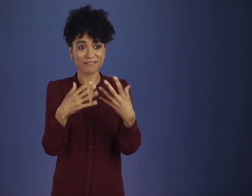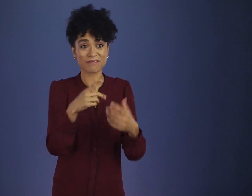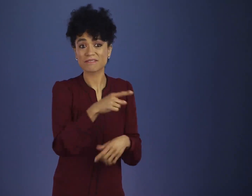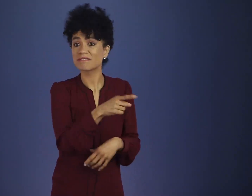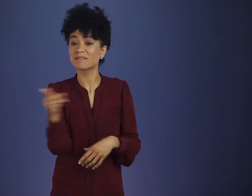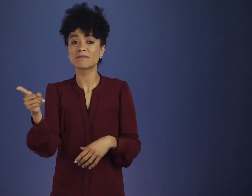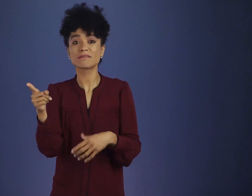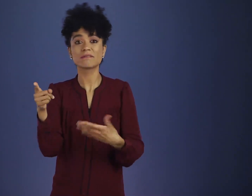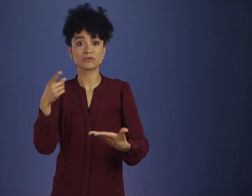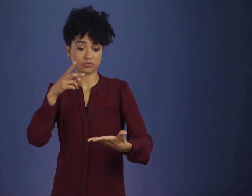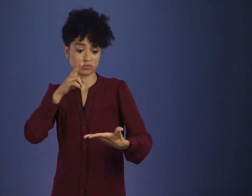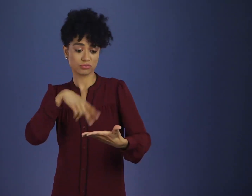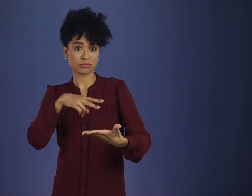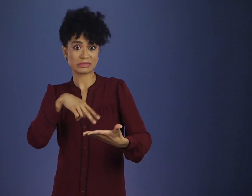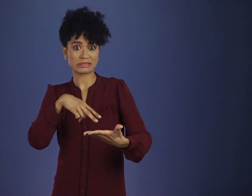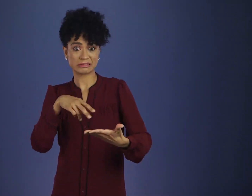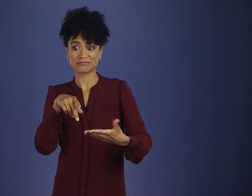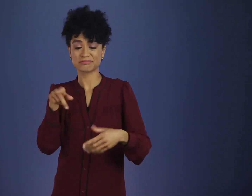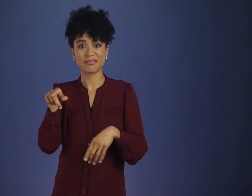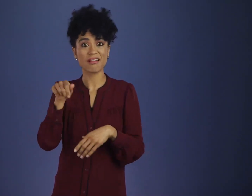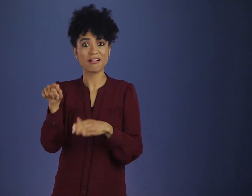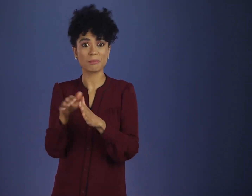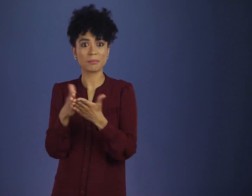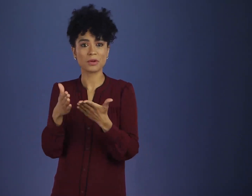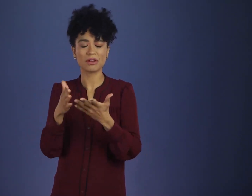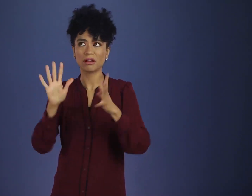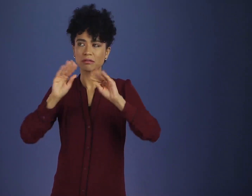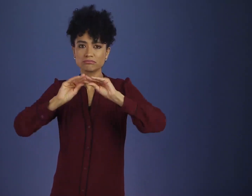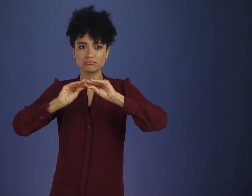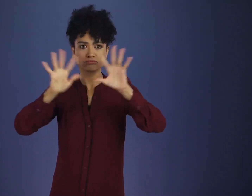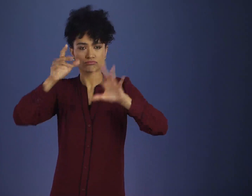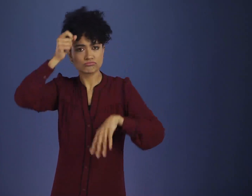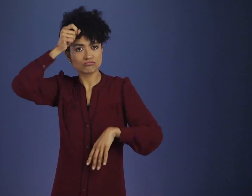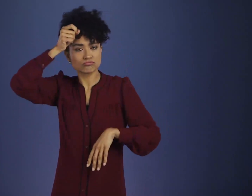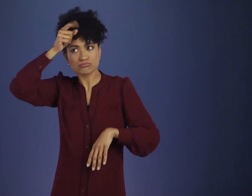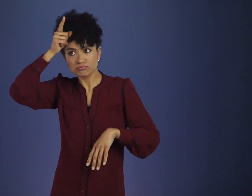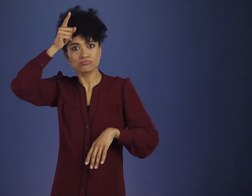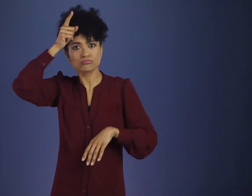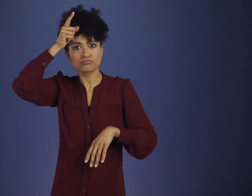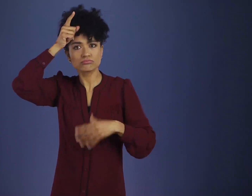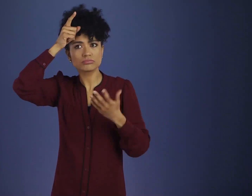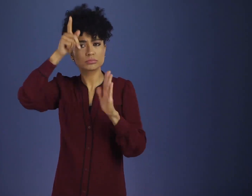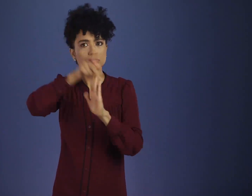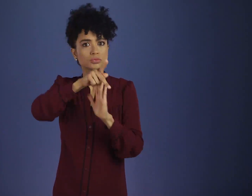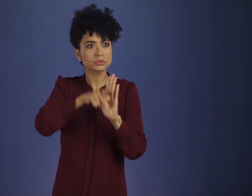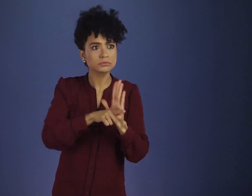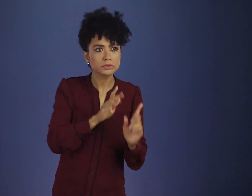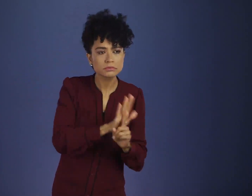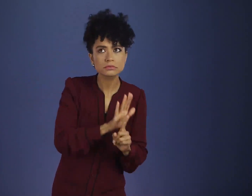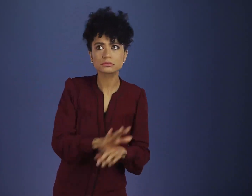It is hoped that this volume will afford all who read it a close-up view of the principles and forces